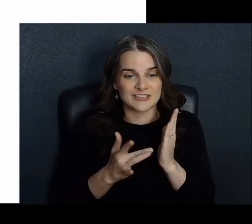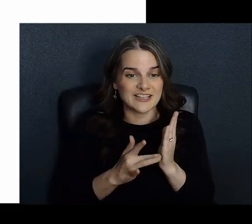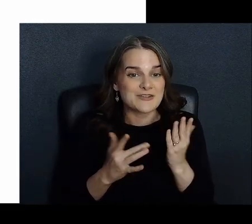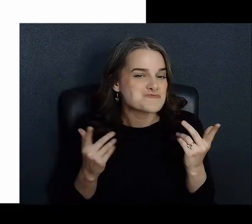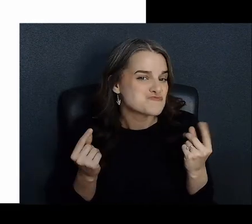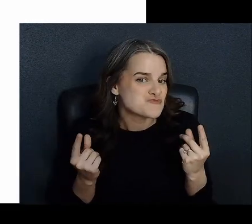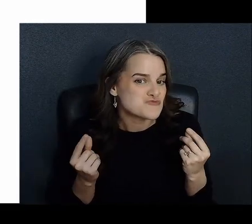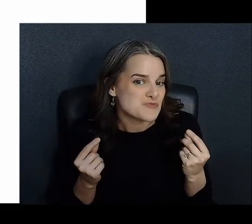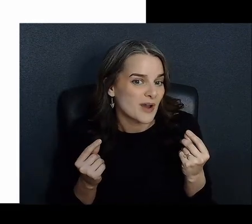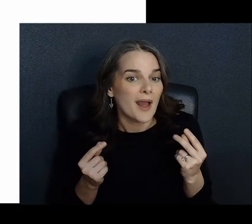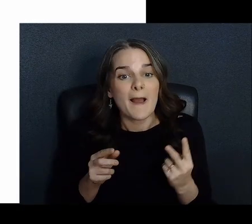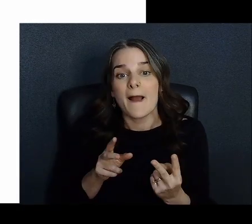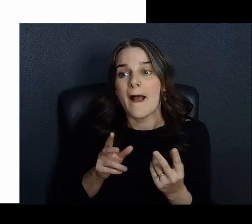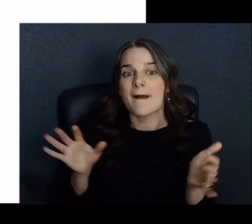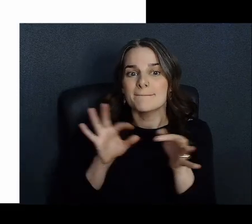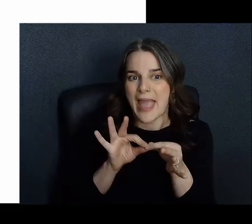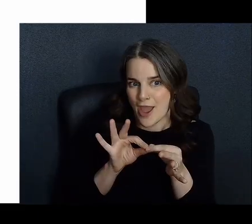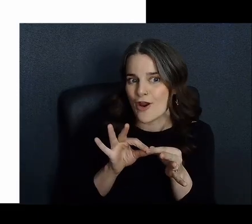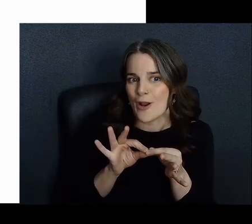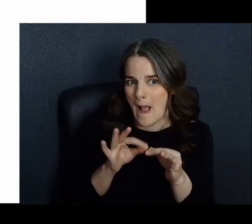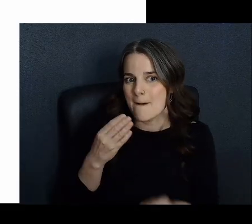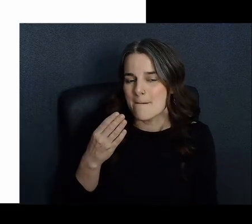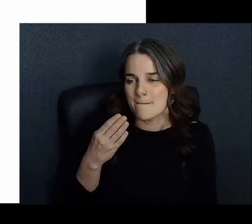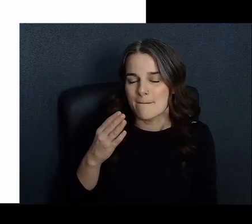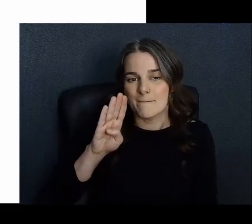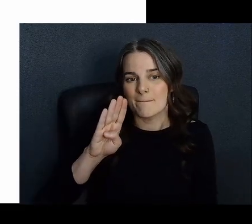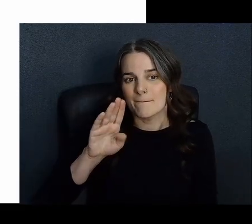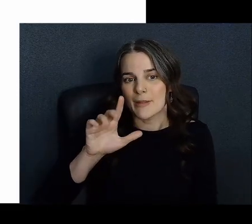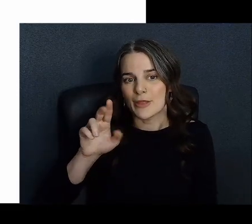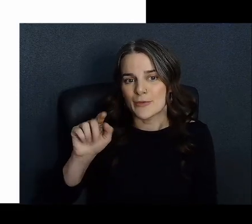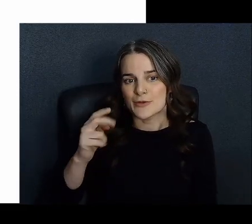you pair Bluetooth headphones to it and now when you power